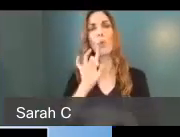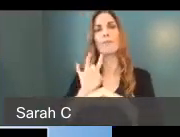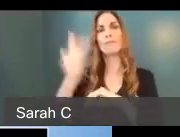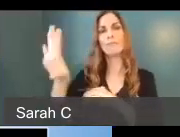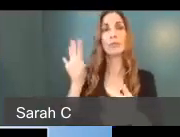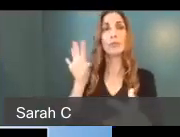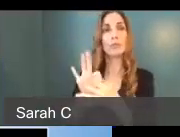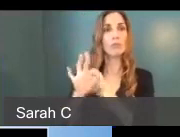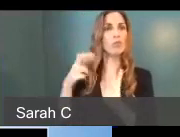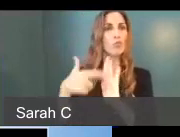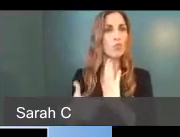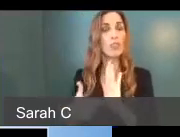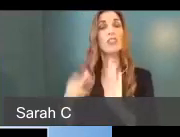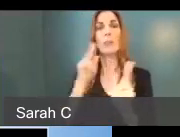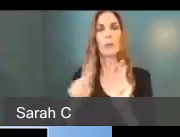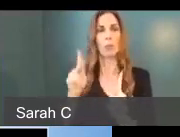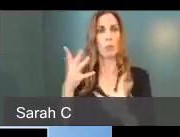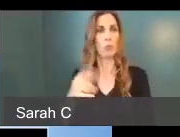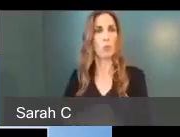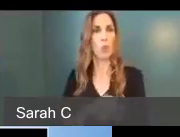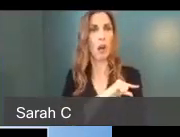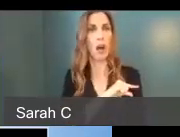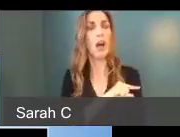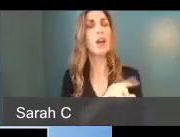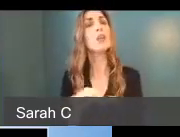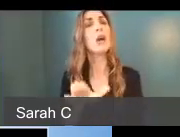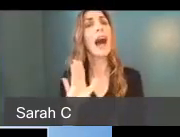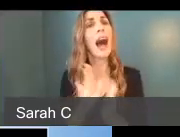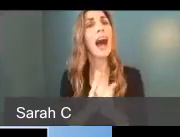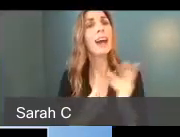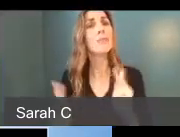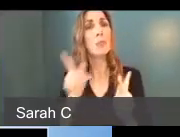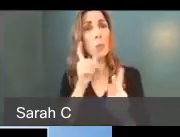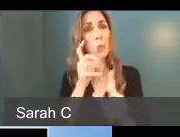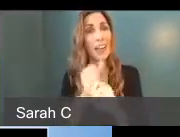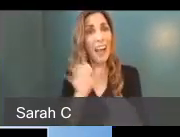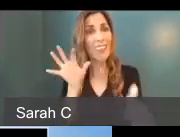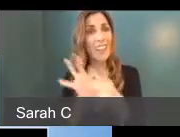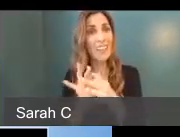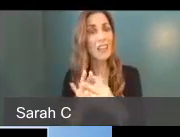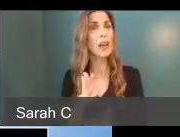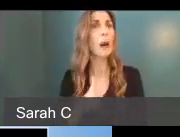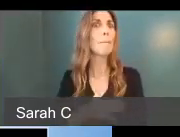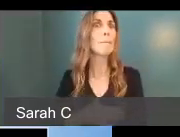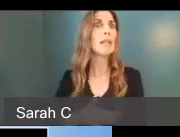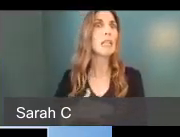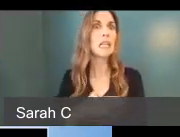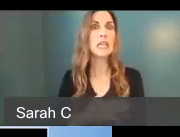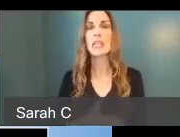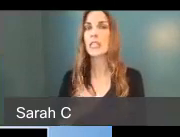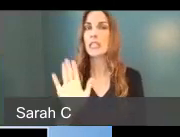I do want to ask those that receive those links to please not to share them with family and